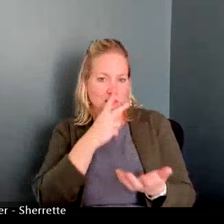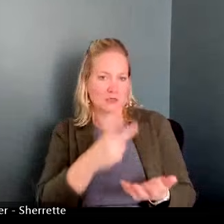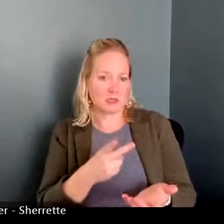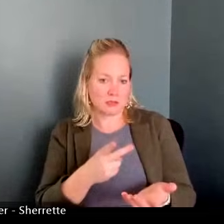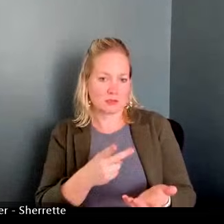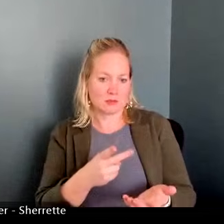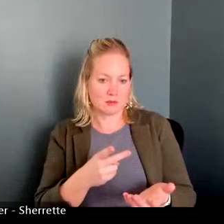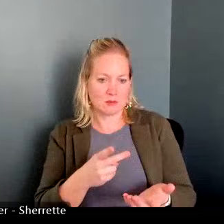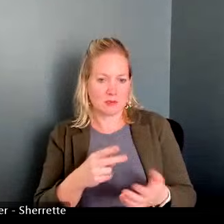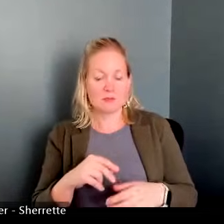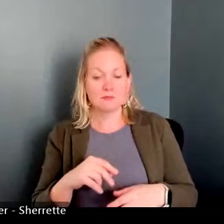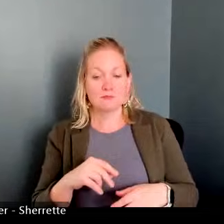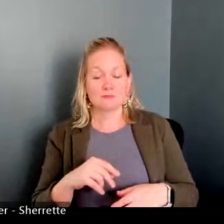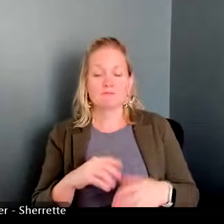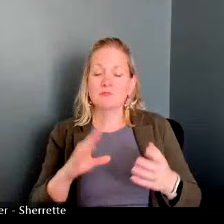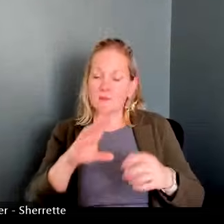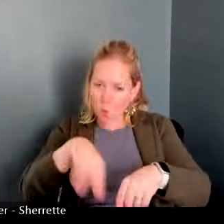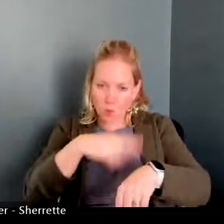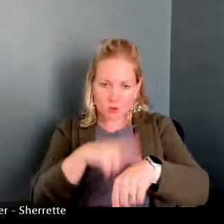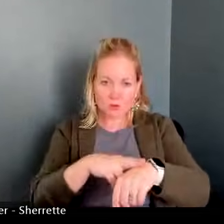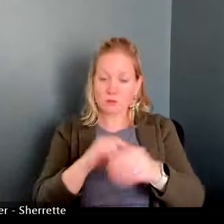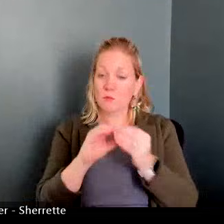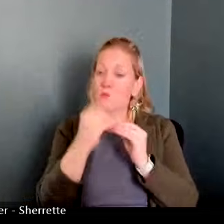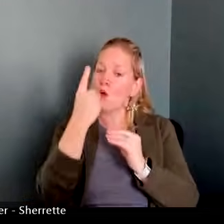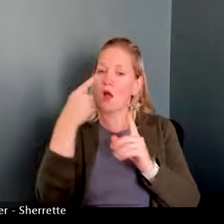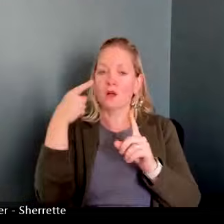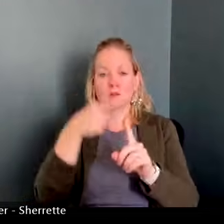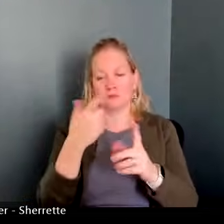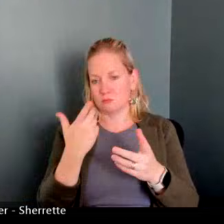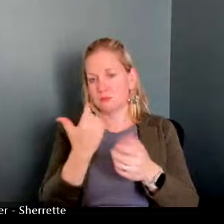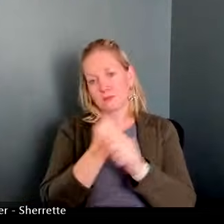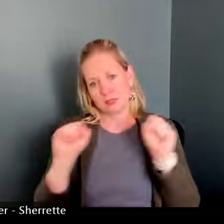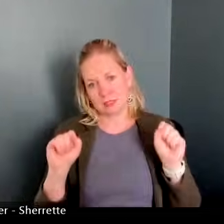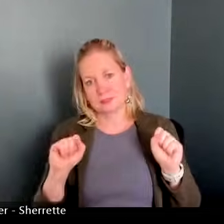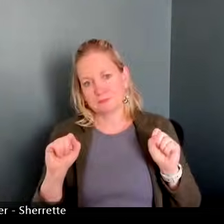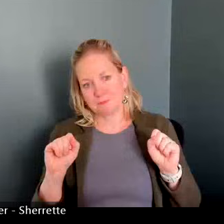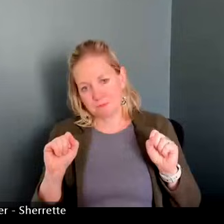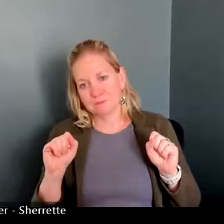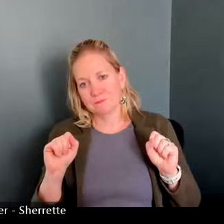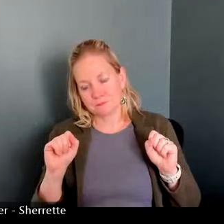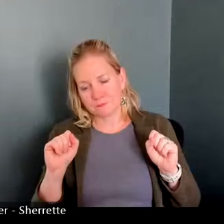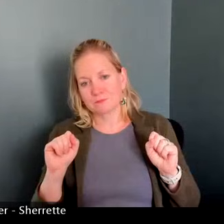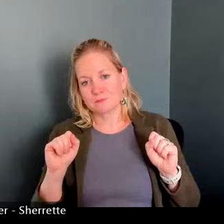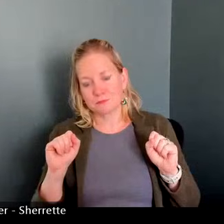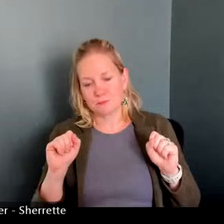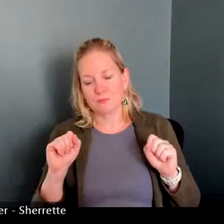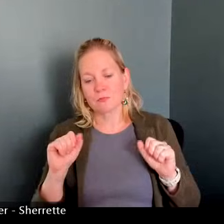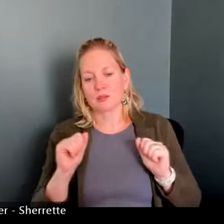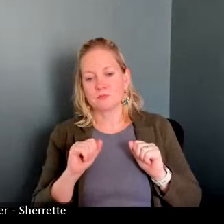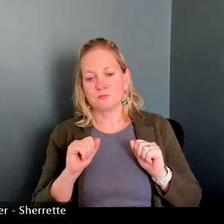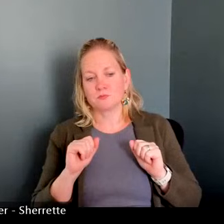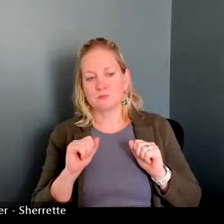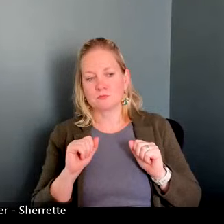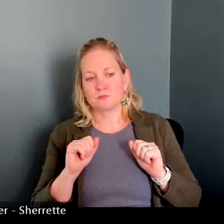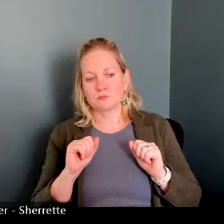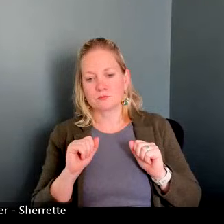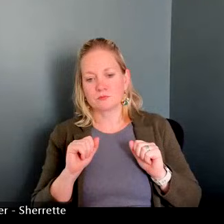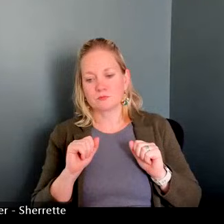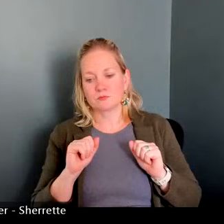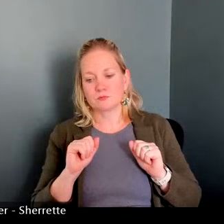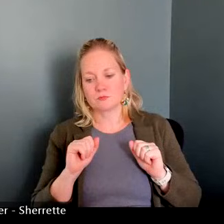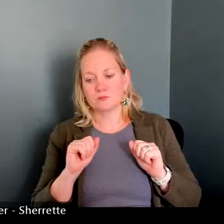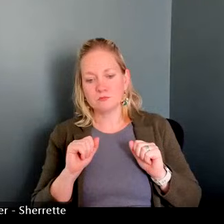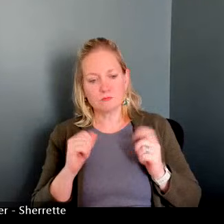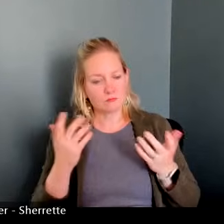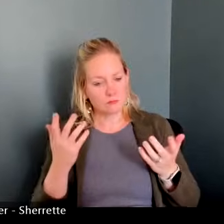And of course, safety is paramount. So, there are multiple, you know, end points that were related